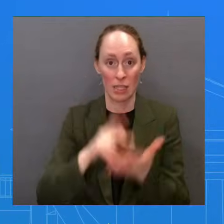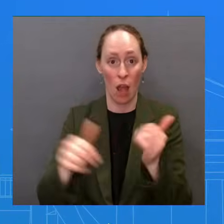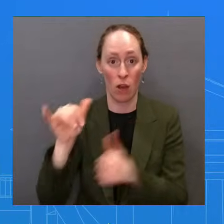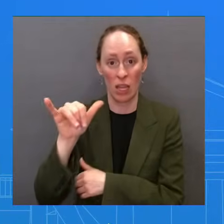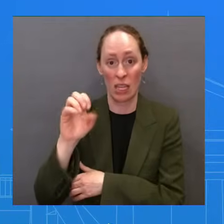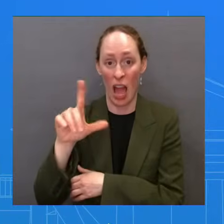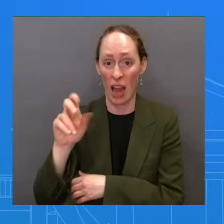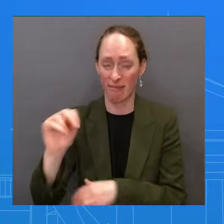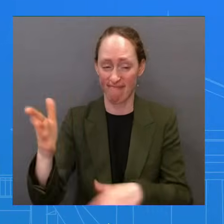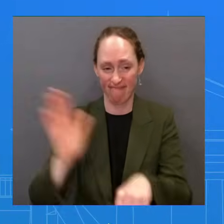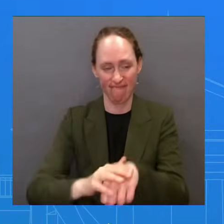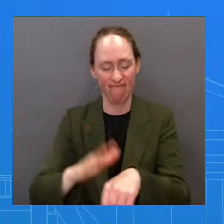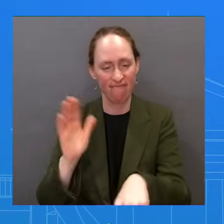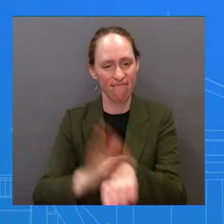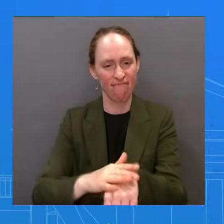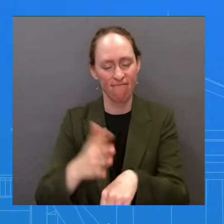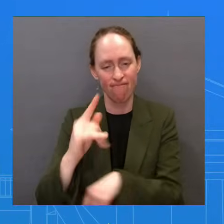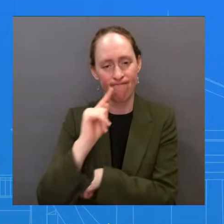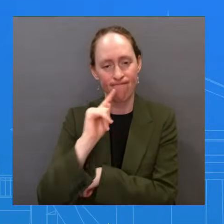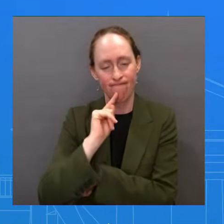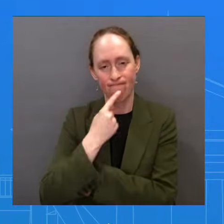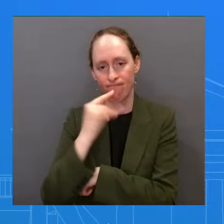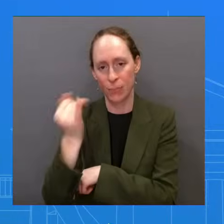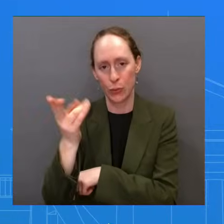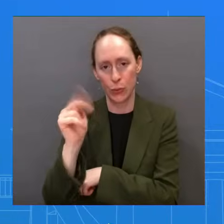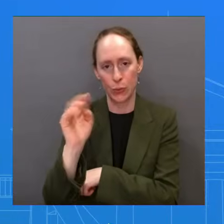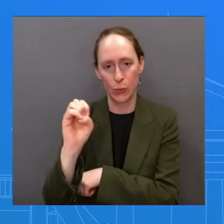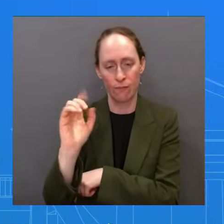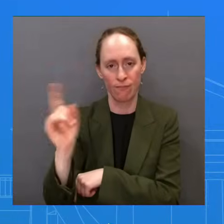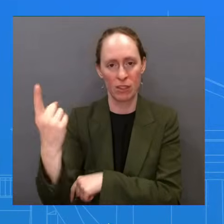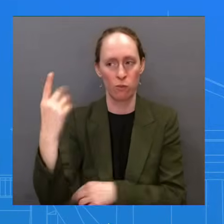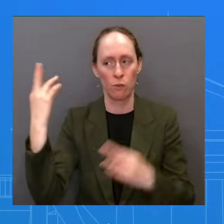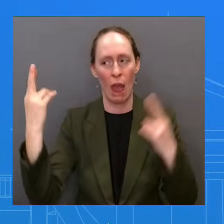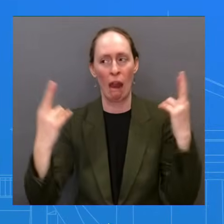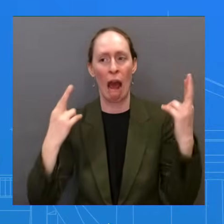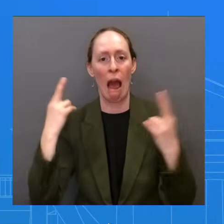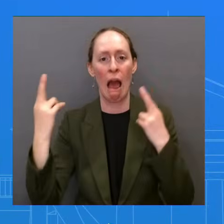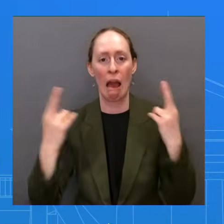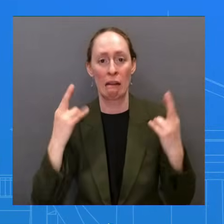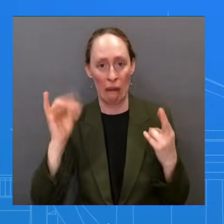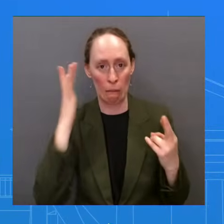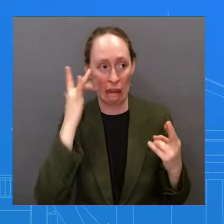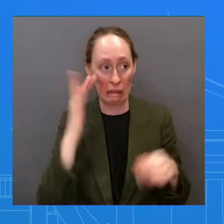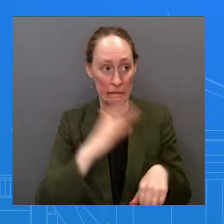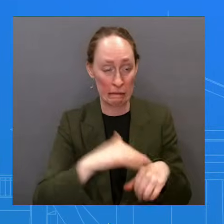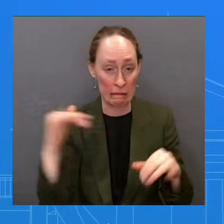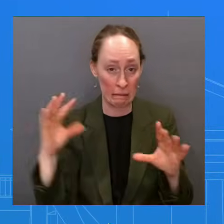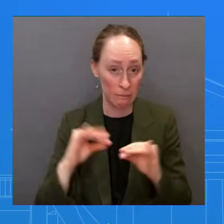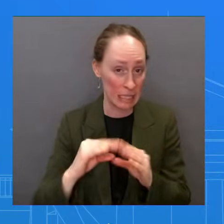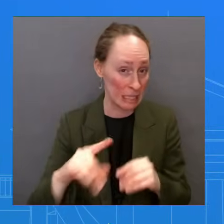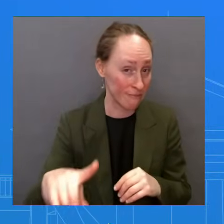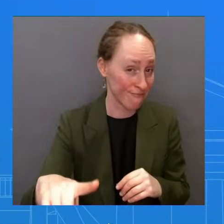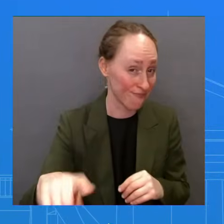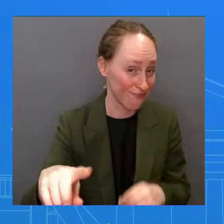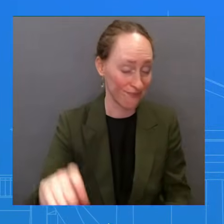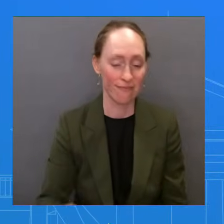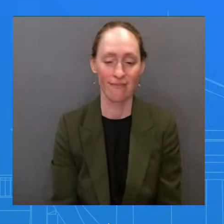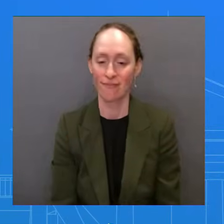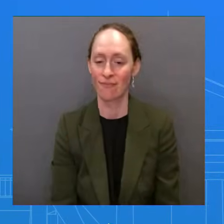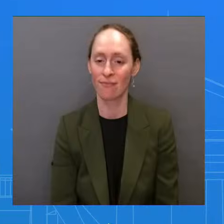and the President thought it was a good opportunity to remind congressional leaders of the urgency of preventing default. So we were aware of the letter.